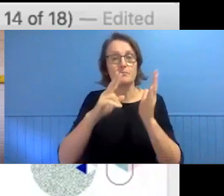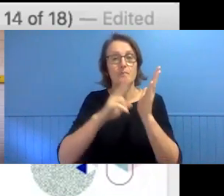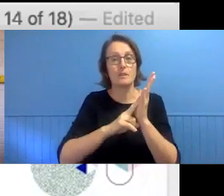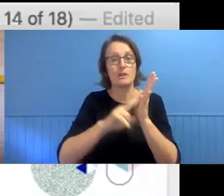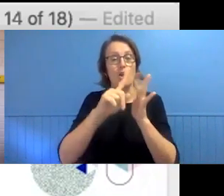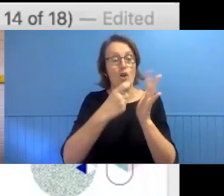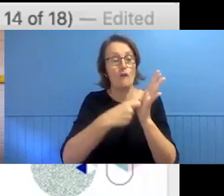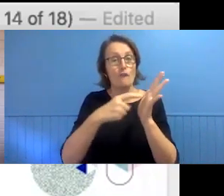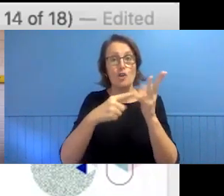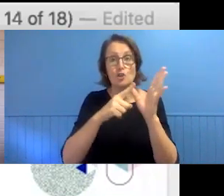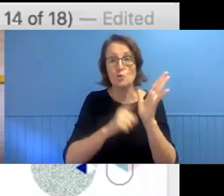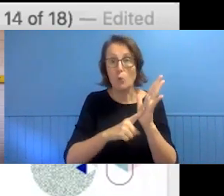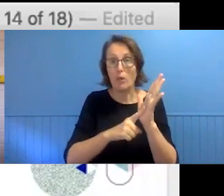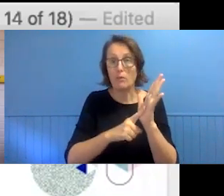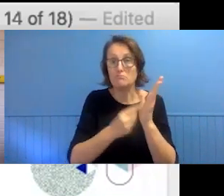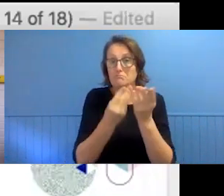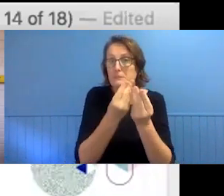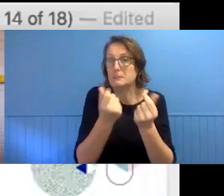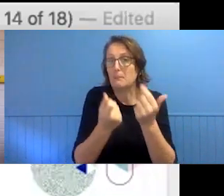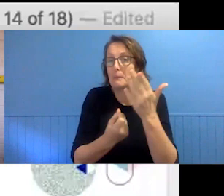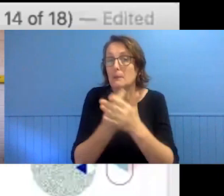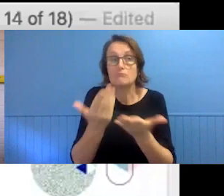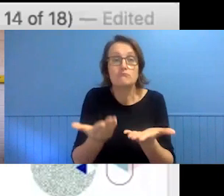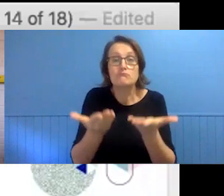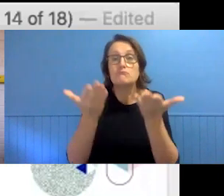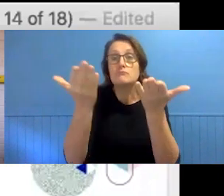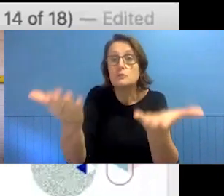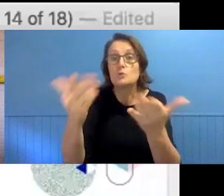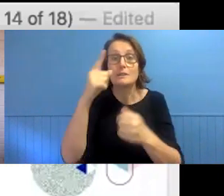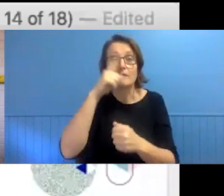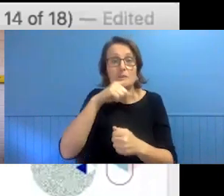institutions to reach people that they wouldn't normally reach, to